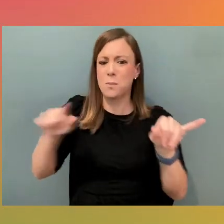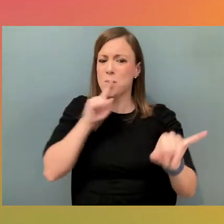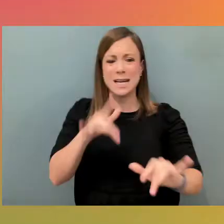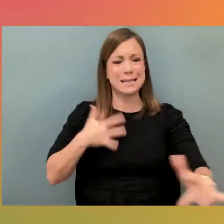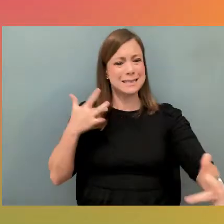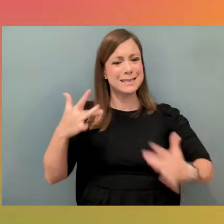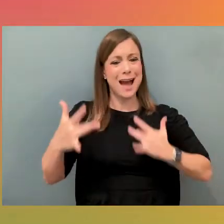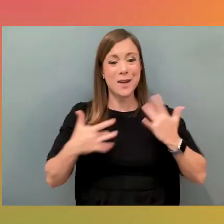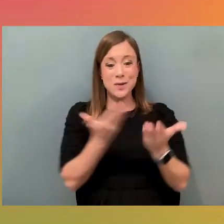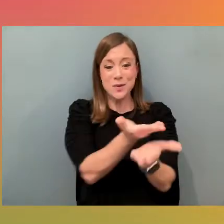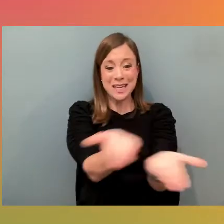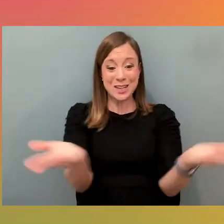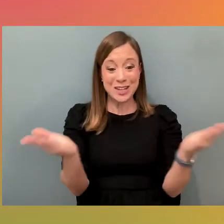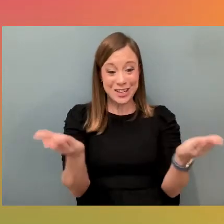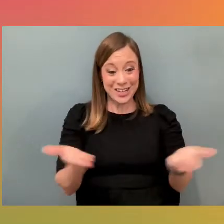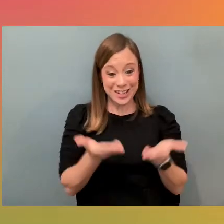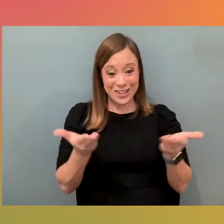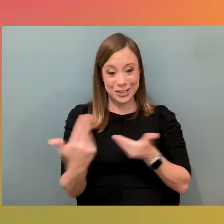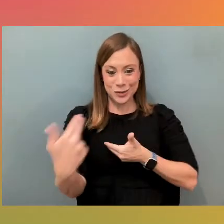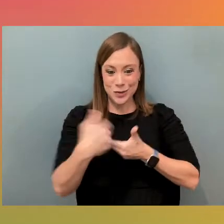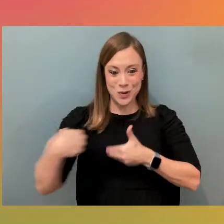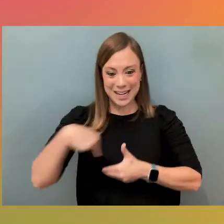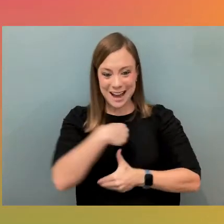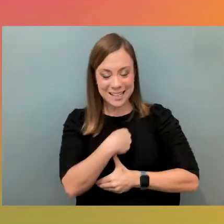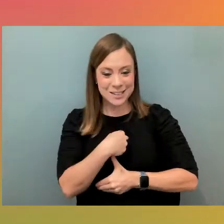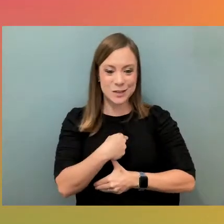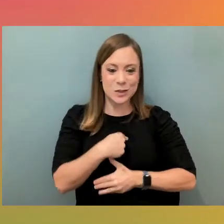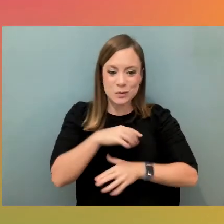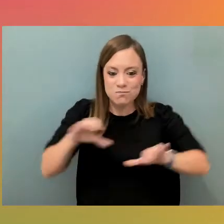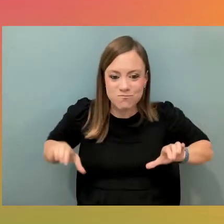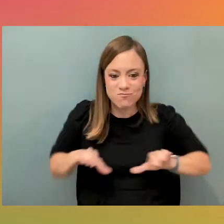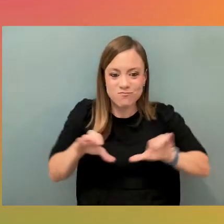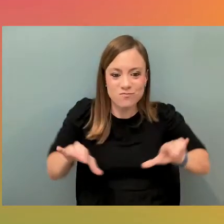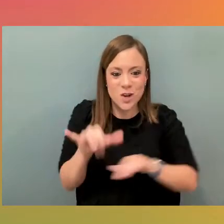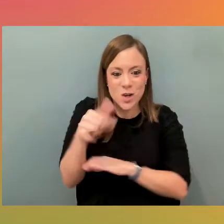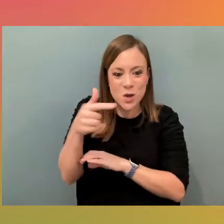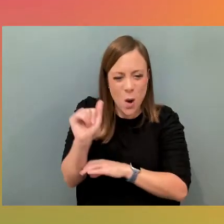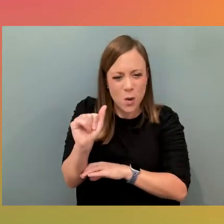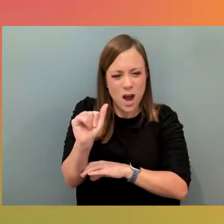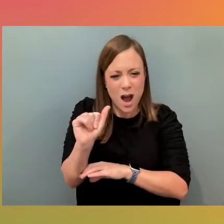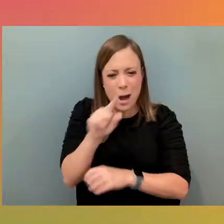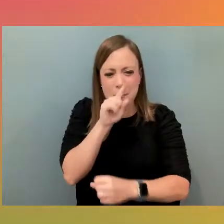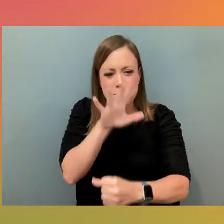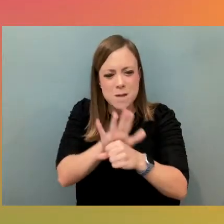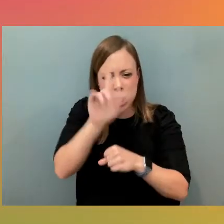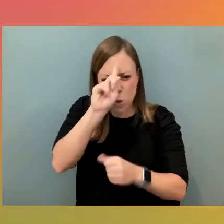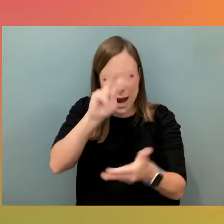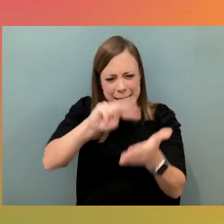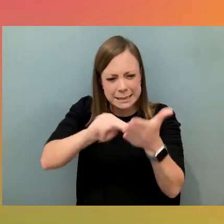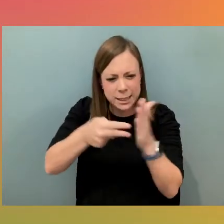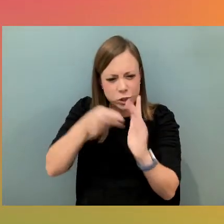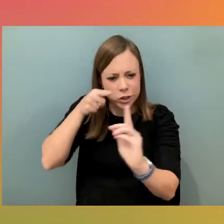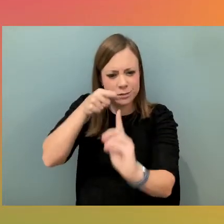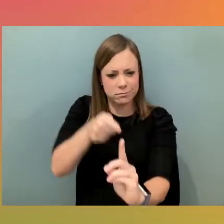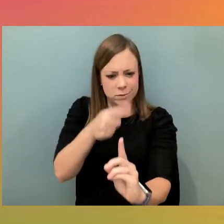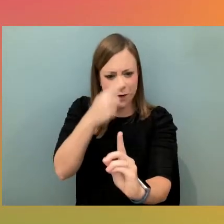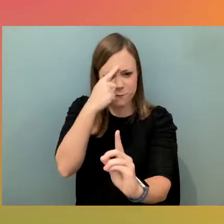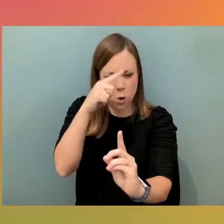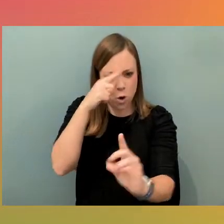AND I AM SO EXCITED THAT YOU